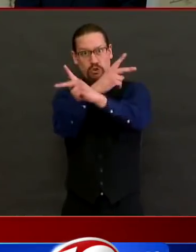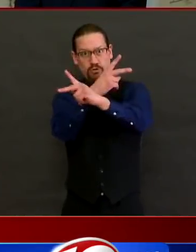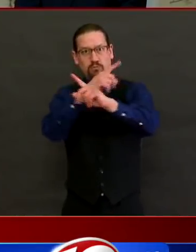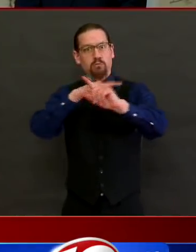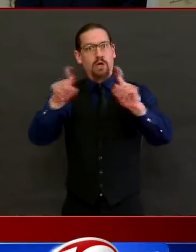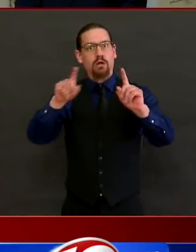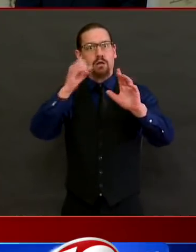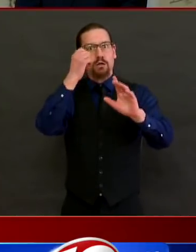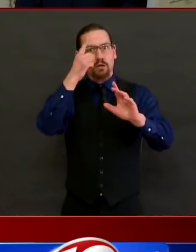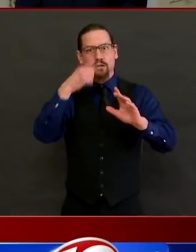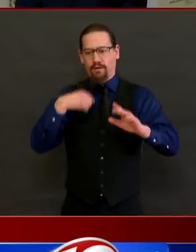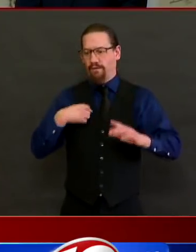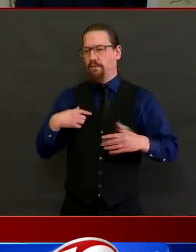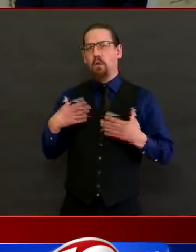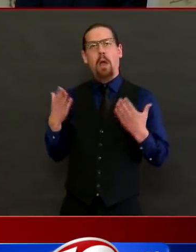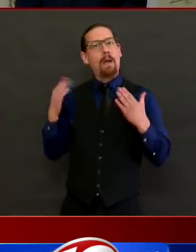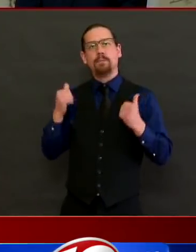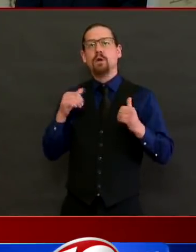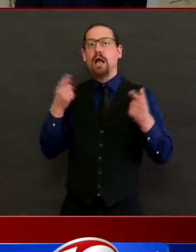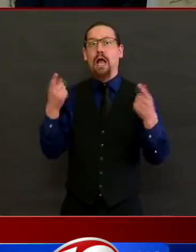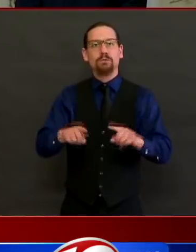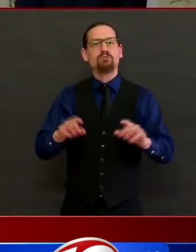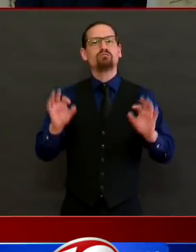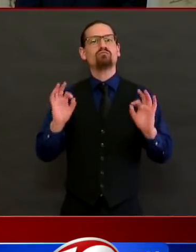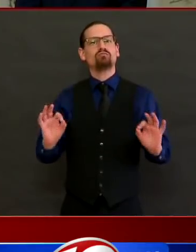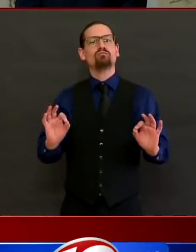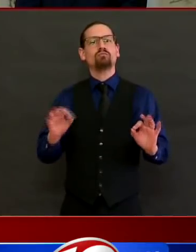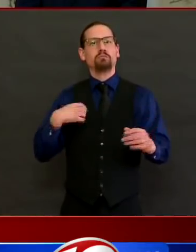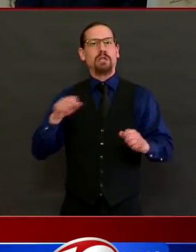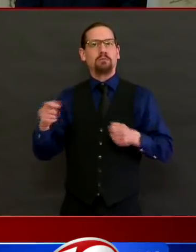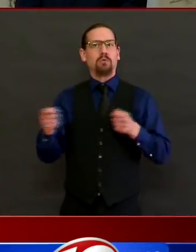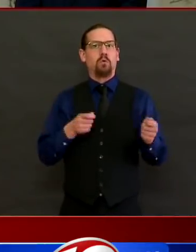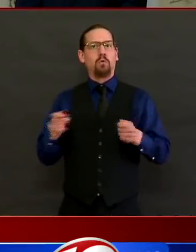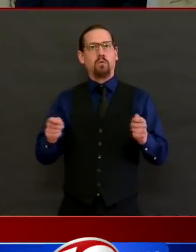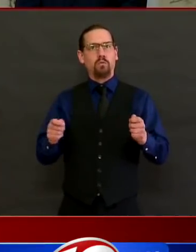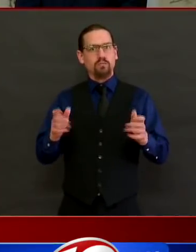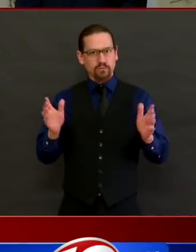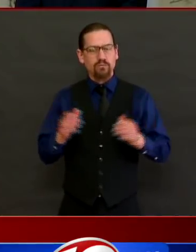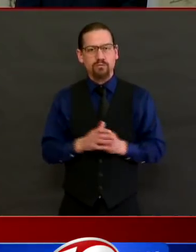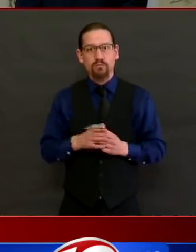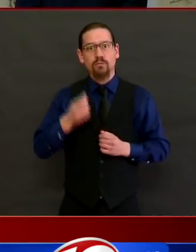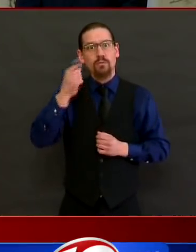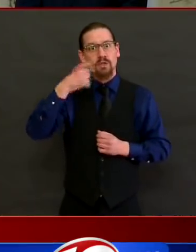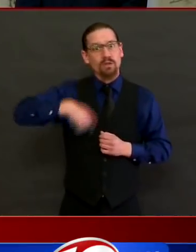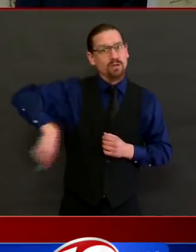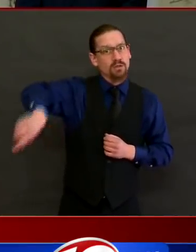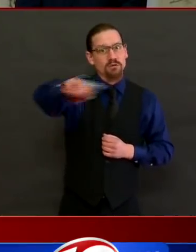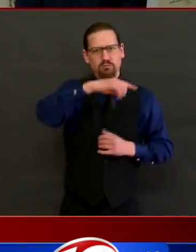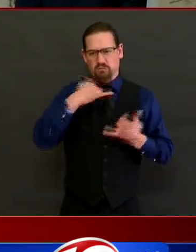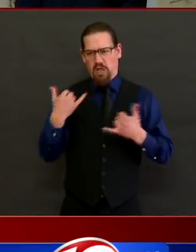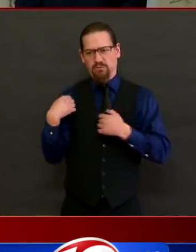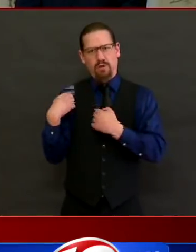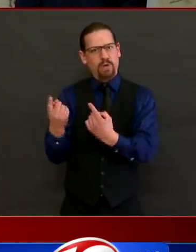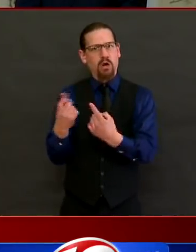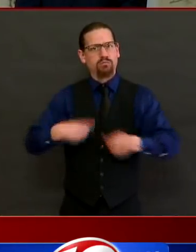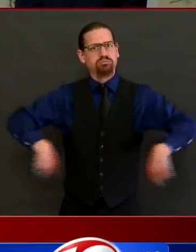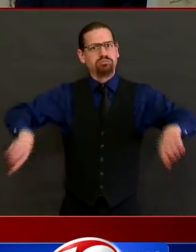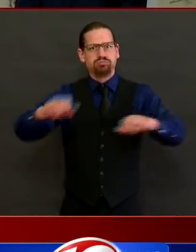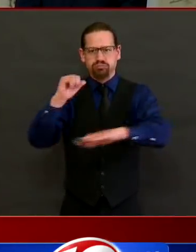AND WORK FOR THE BEST. SO, I WANT YOU TO KNOW, RHODE ISLAND, THAT IS WHAT WE HAVE DONE. BECAUSE OF IT, WE ARE IN GOOD